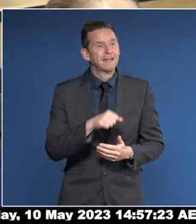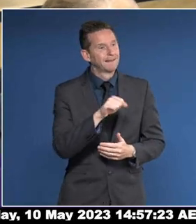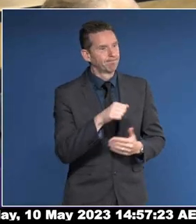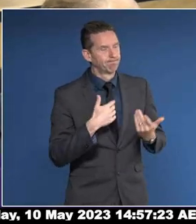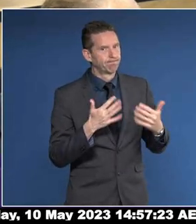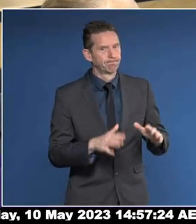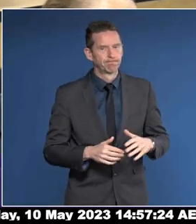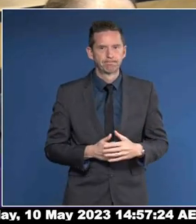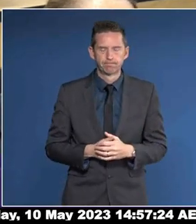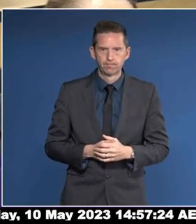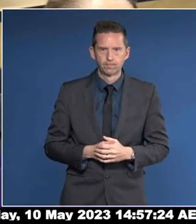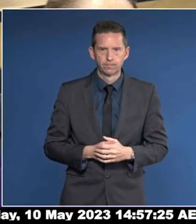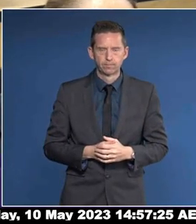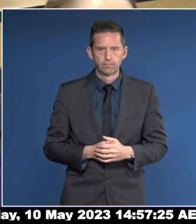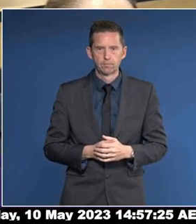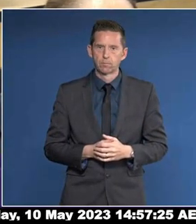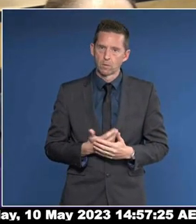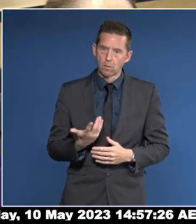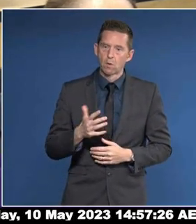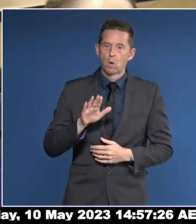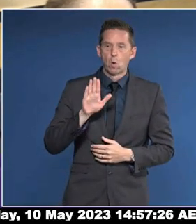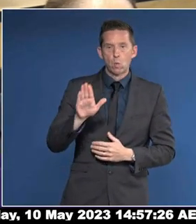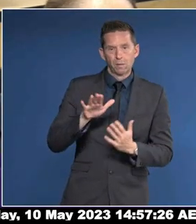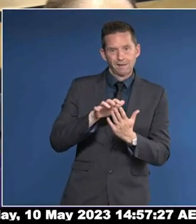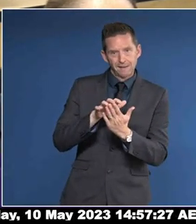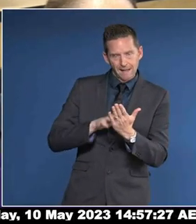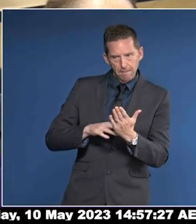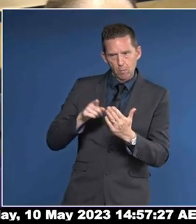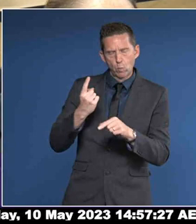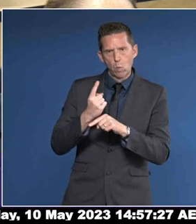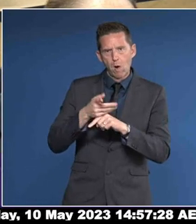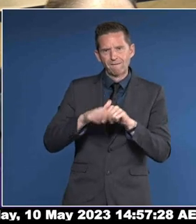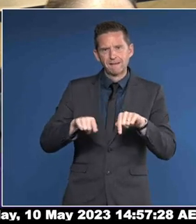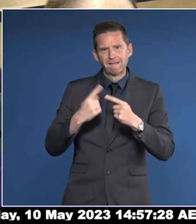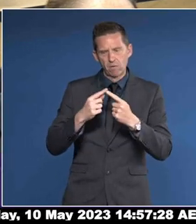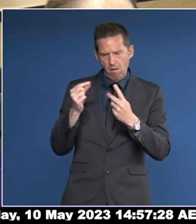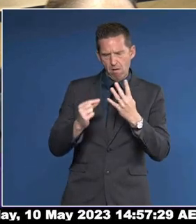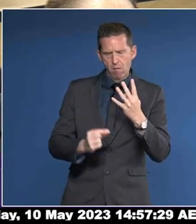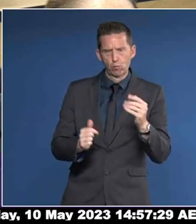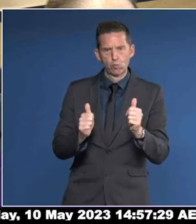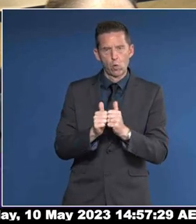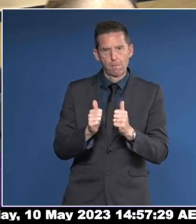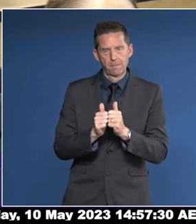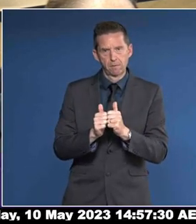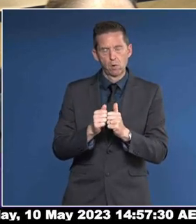In your statement, you referred to a number of documents and you've adopted the Royal Commission's numbering system?